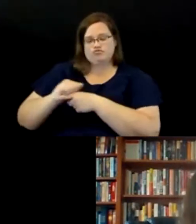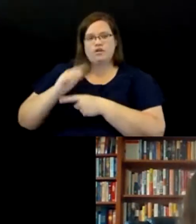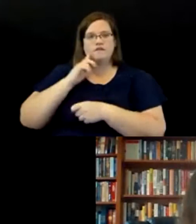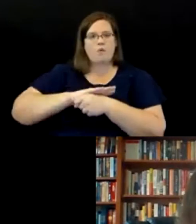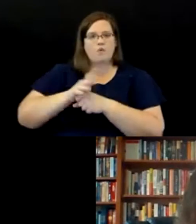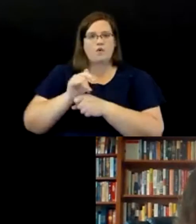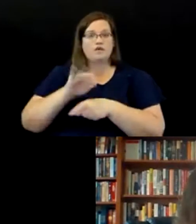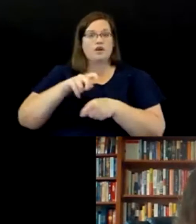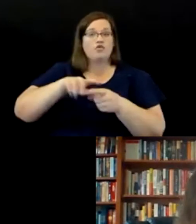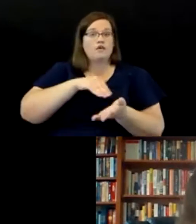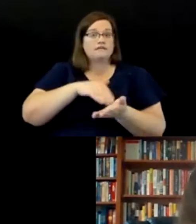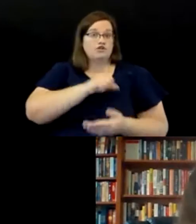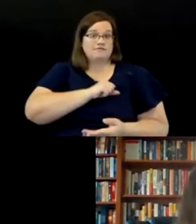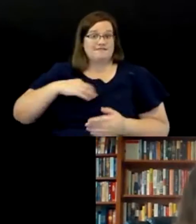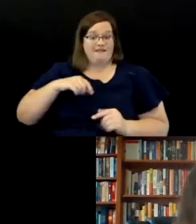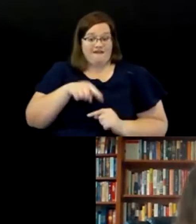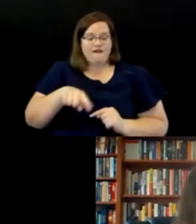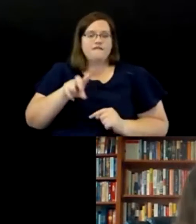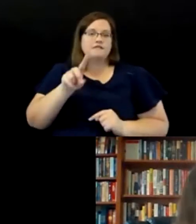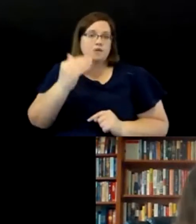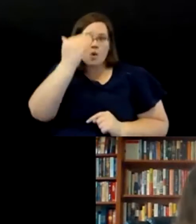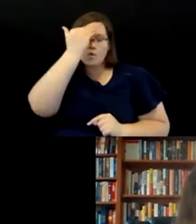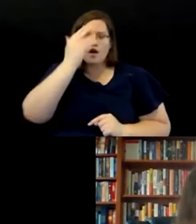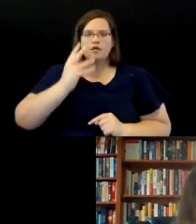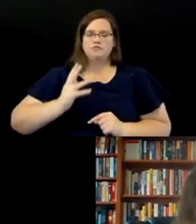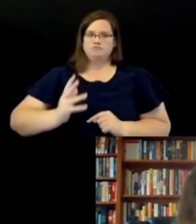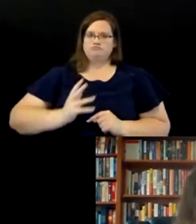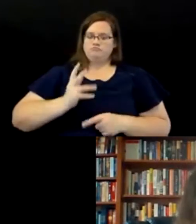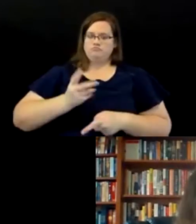center staff on disability awareness and etiquette to support staff in